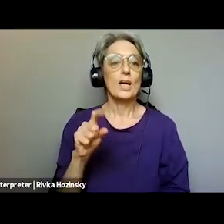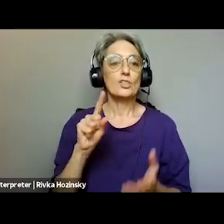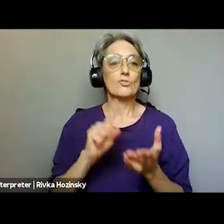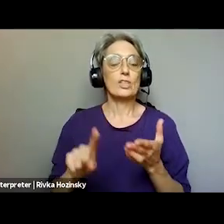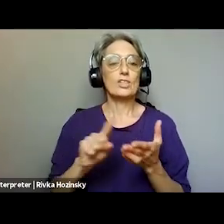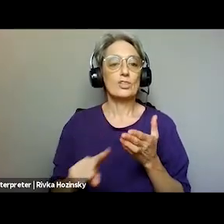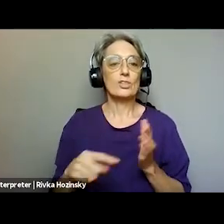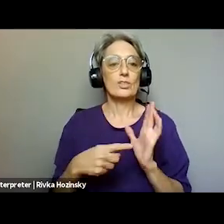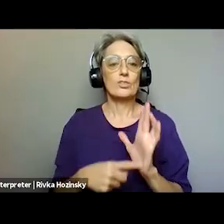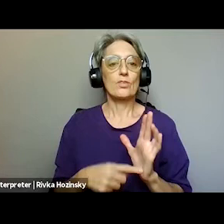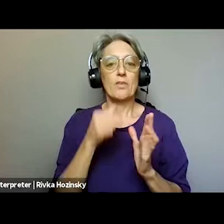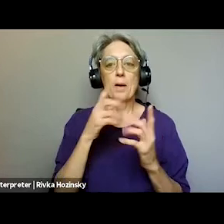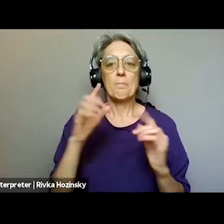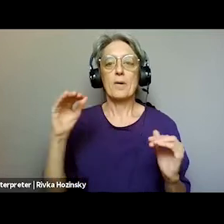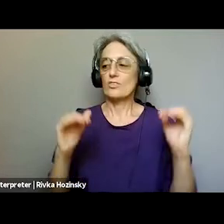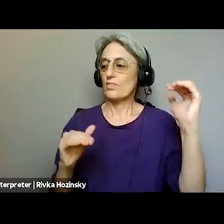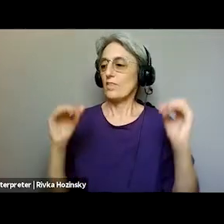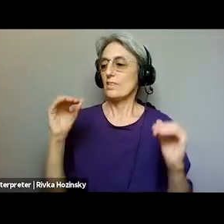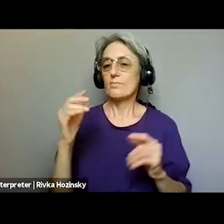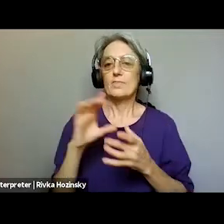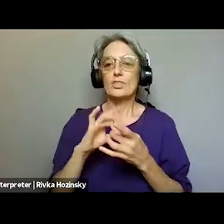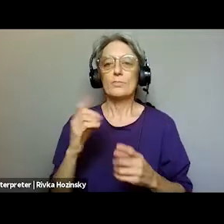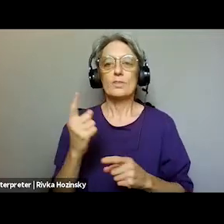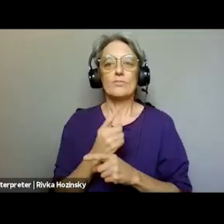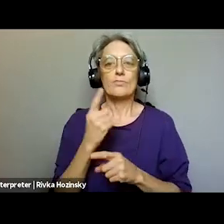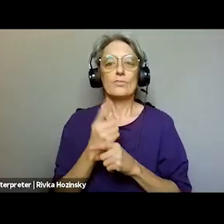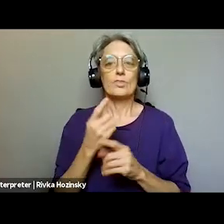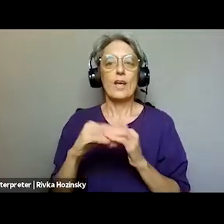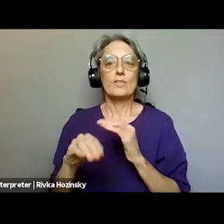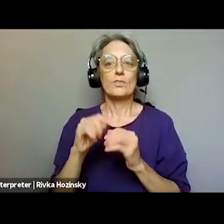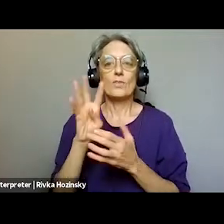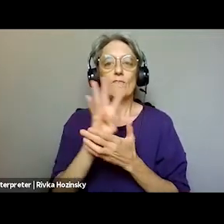in terms of routine access to that four-to-six weeks postpartum health care visit among